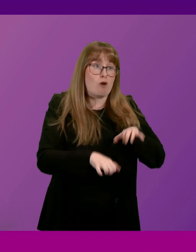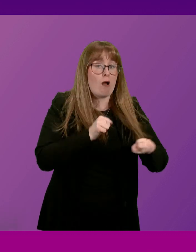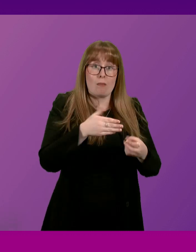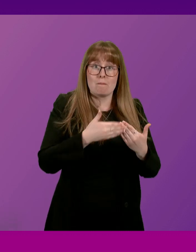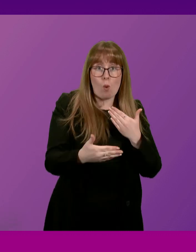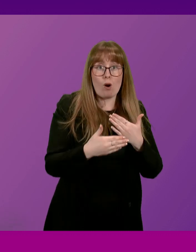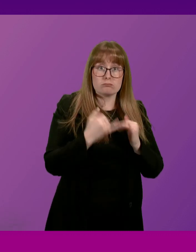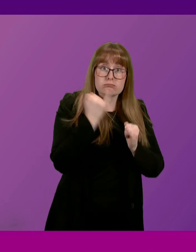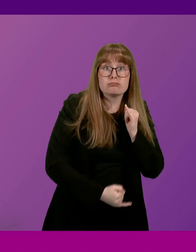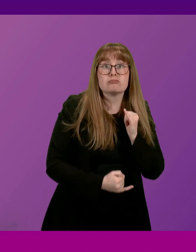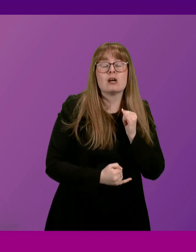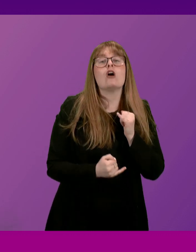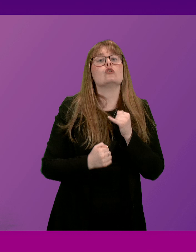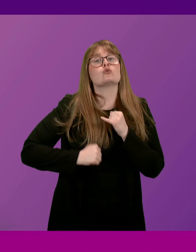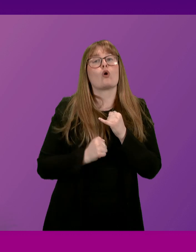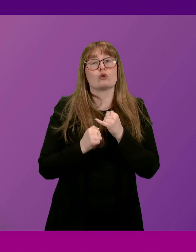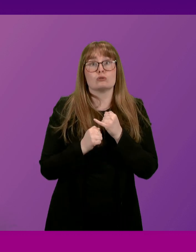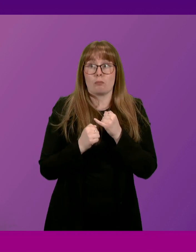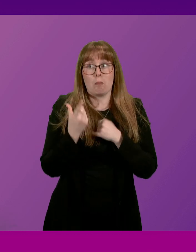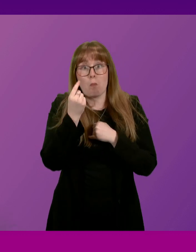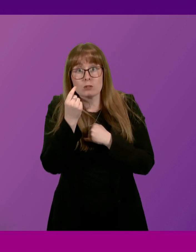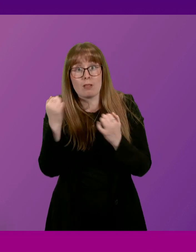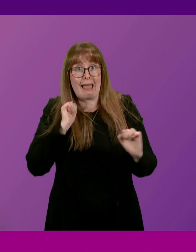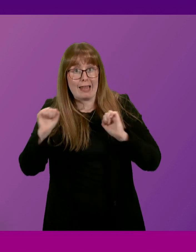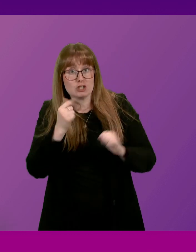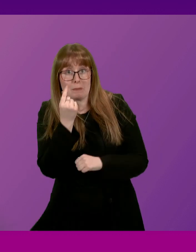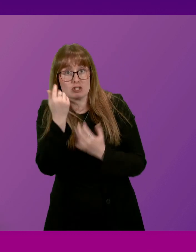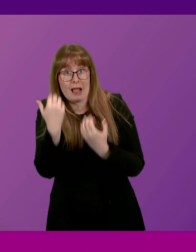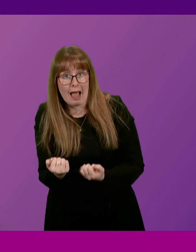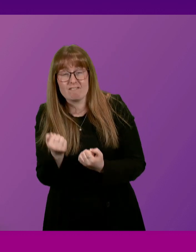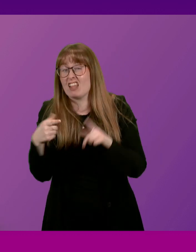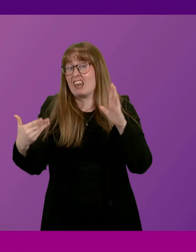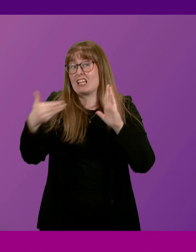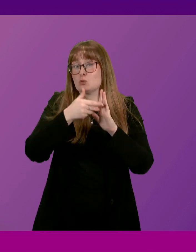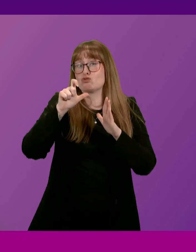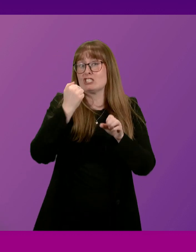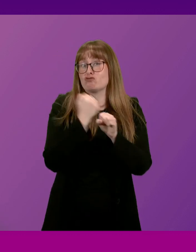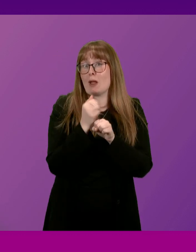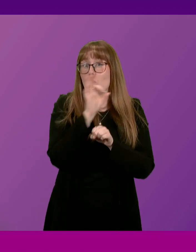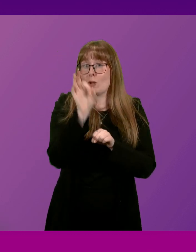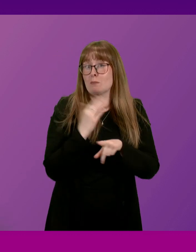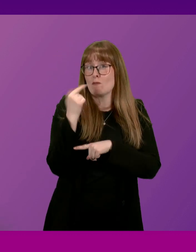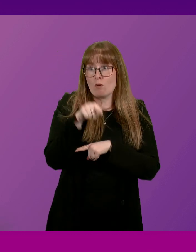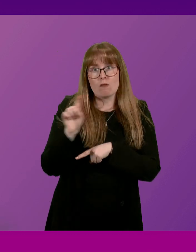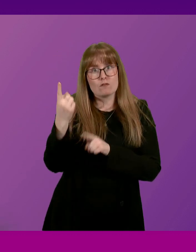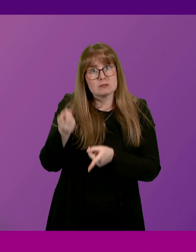Given Scotland’s huge energy potential, and further to Christine Grahame’s question on the issue, does the First Minister agree